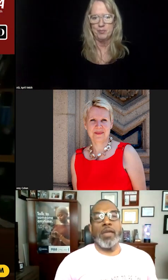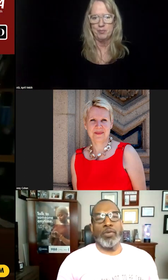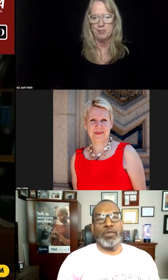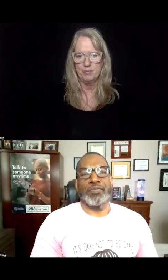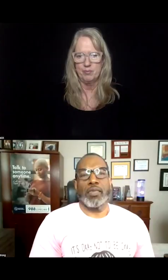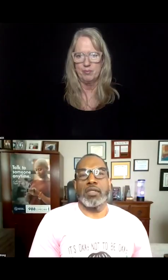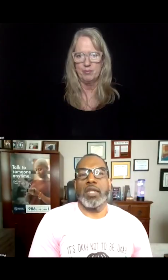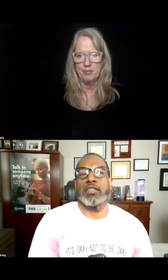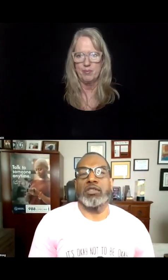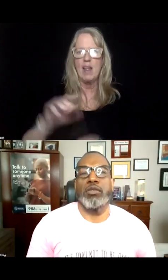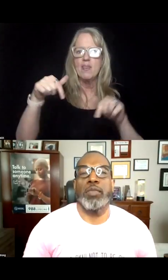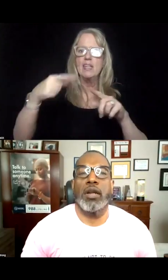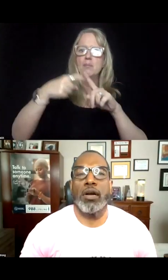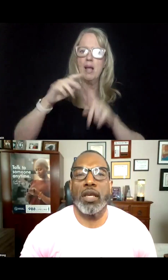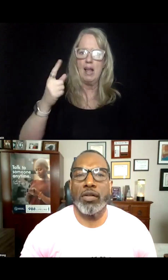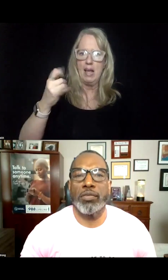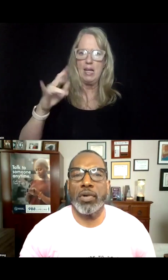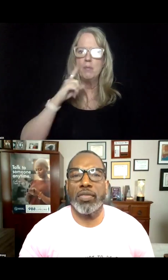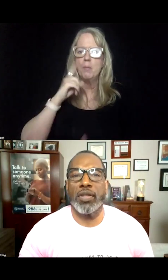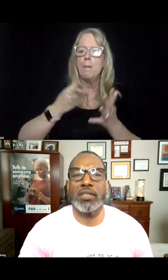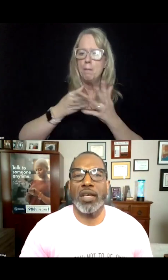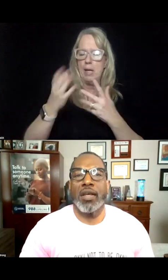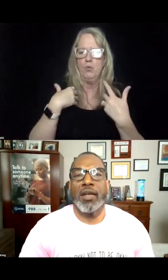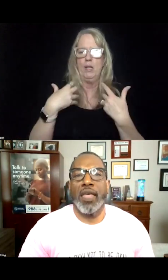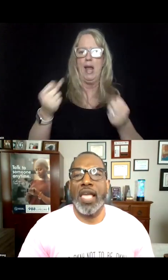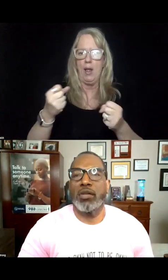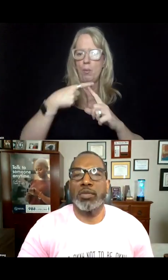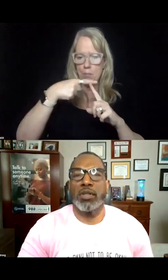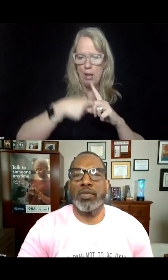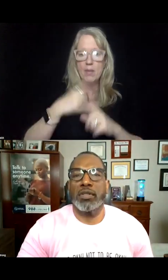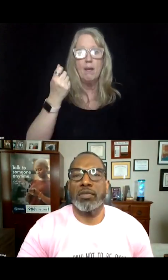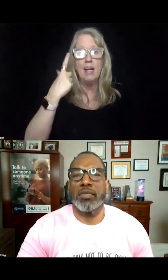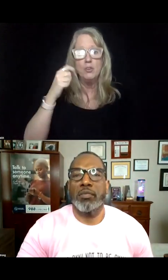APRIL IS NATIONAL MINORITY HEALTH MONTH AND THIS ANNUAL OBSERVING